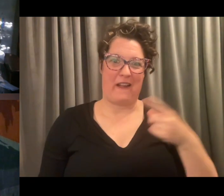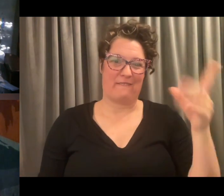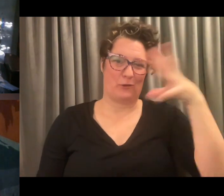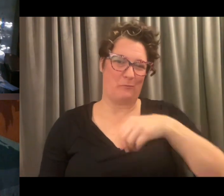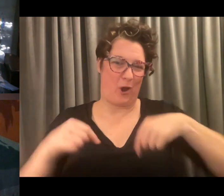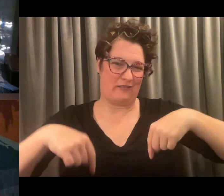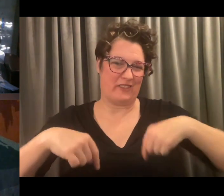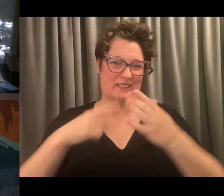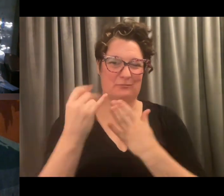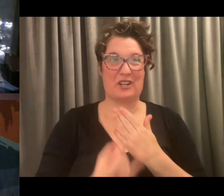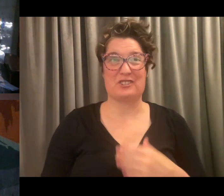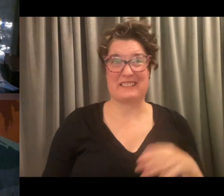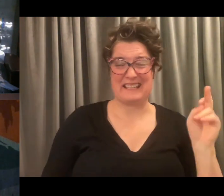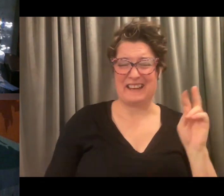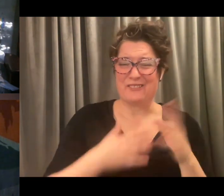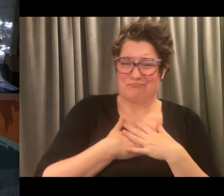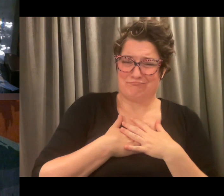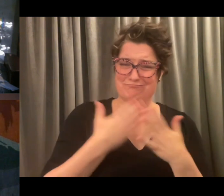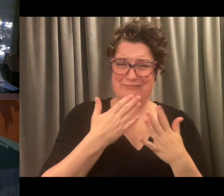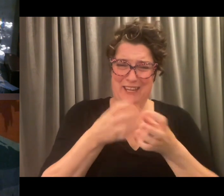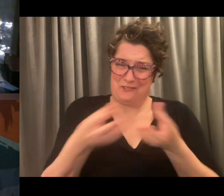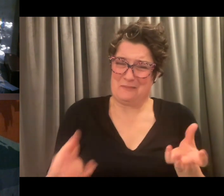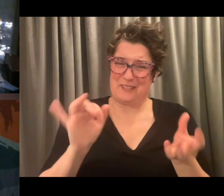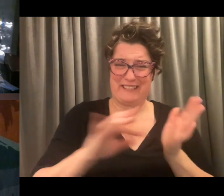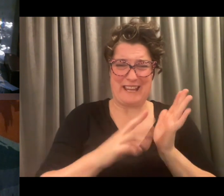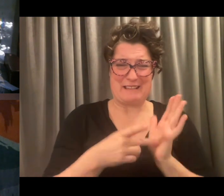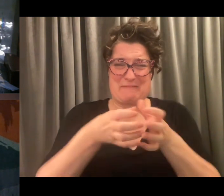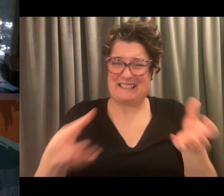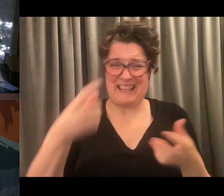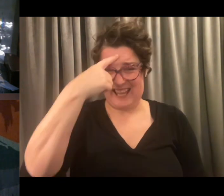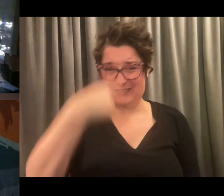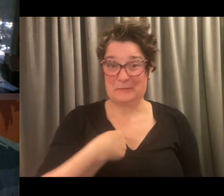That means a lot to me. Yeah, I've been doing creative things for a long time and I've been sort